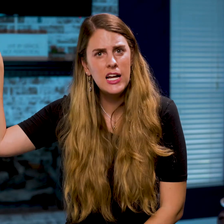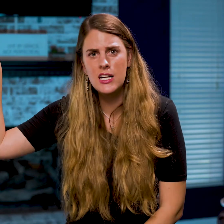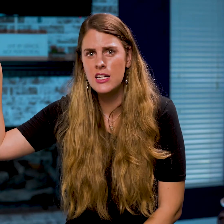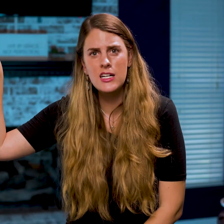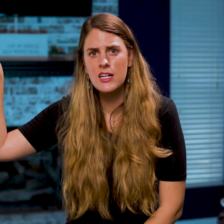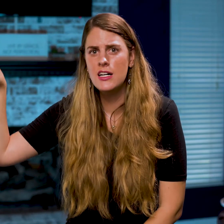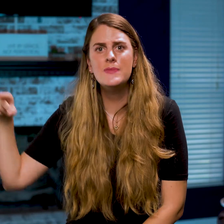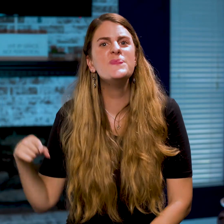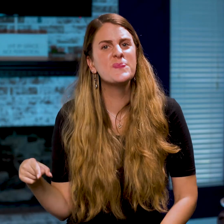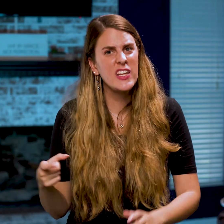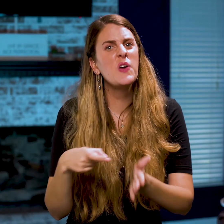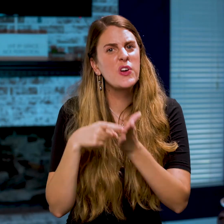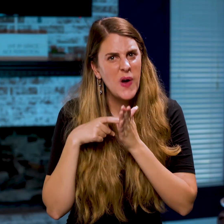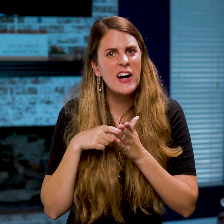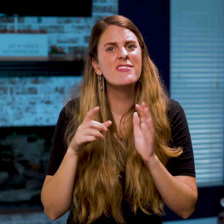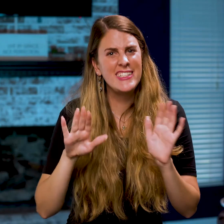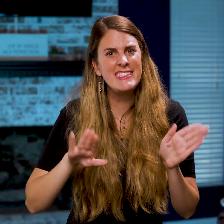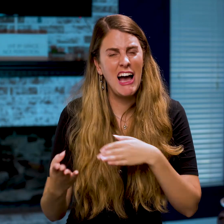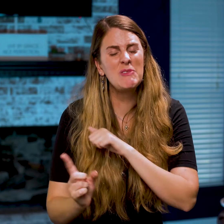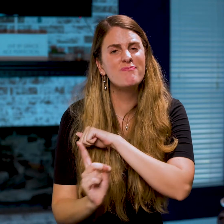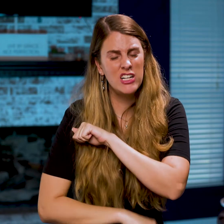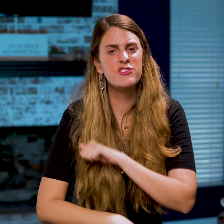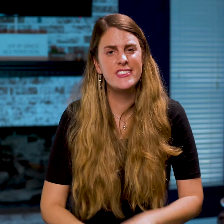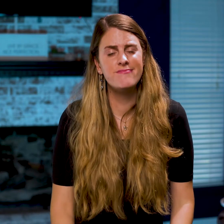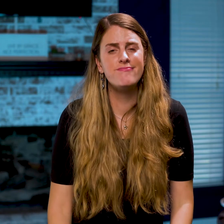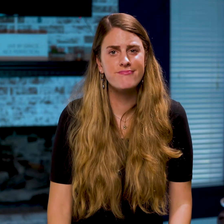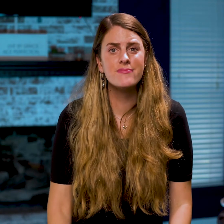it requires the death penalty.